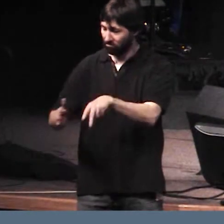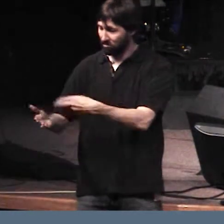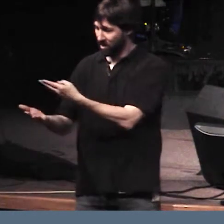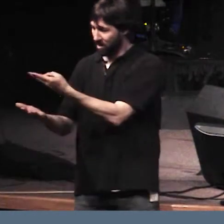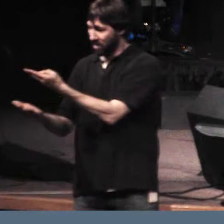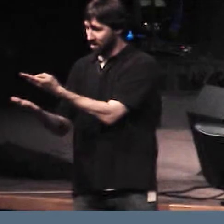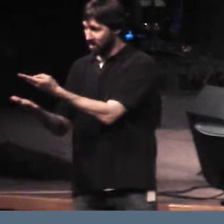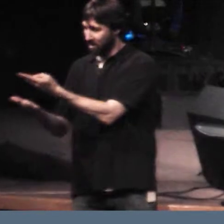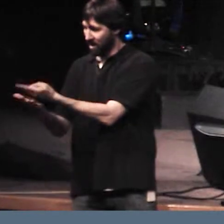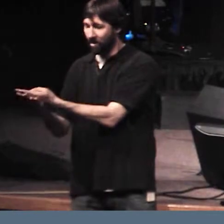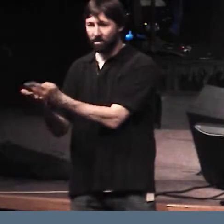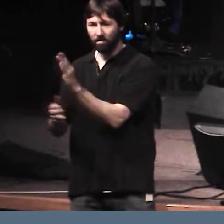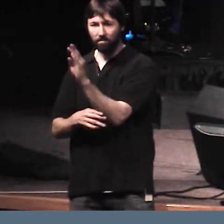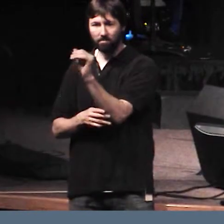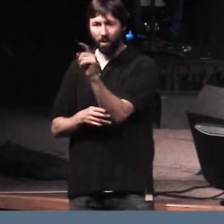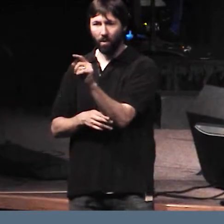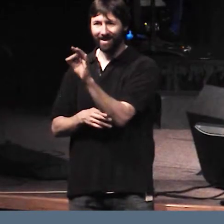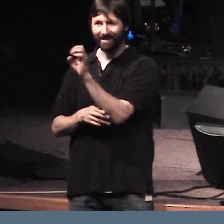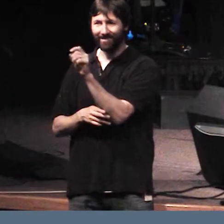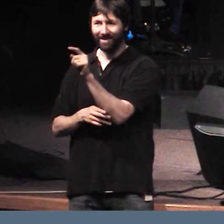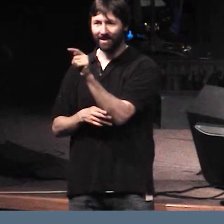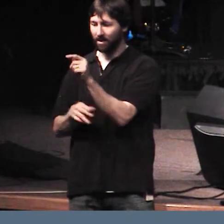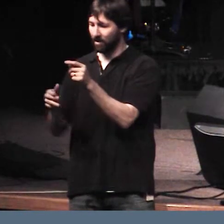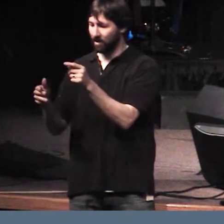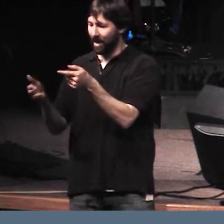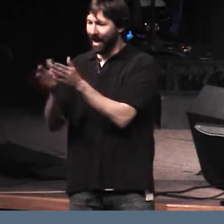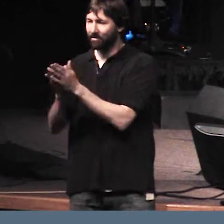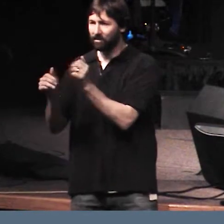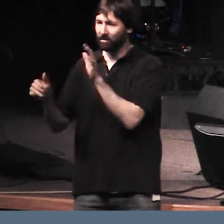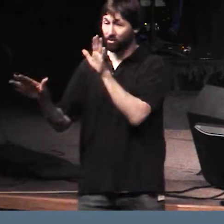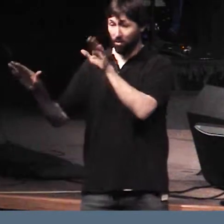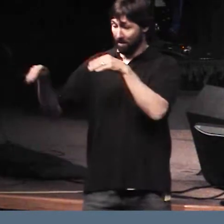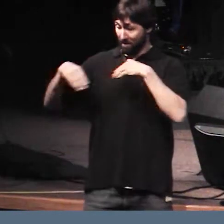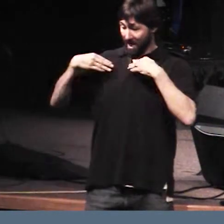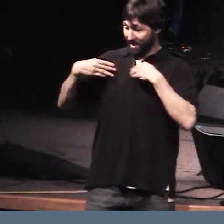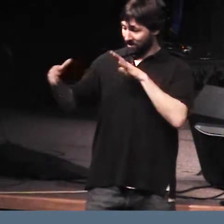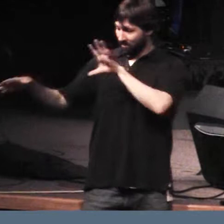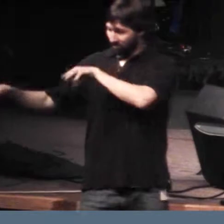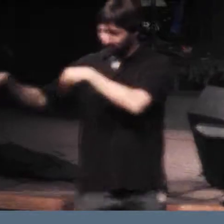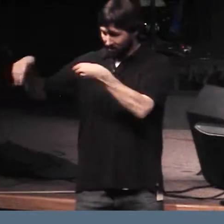feet and I want you to ask if you can be covered by his blanket now I know that sounds strange to you